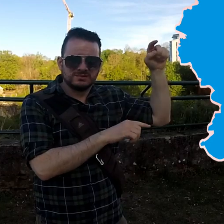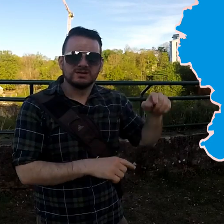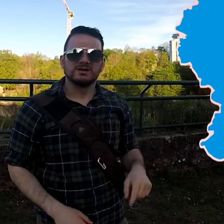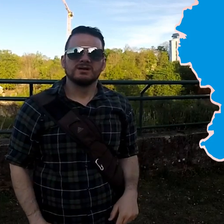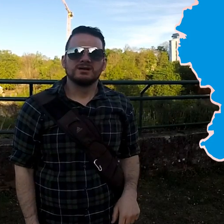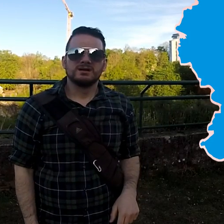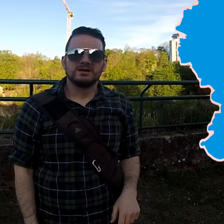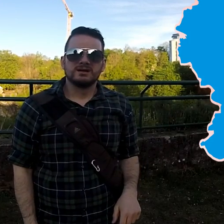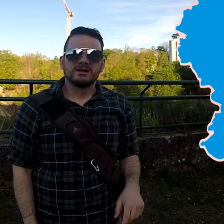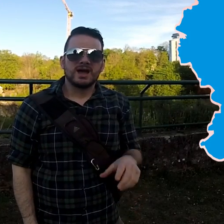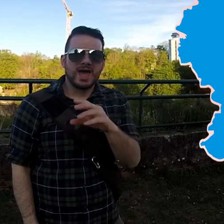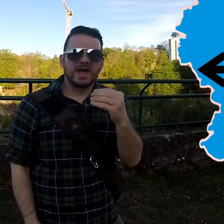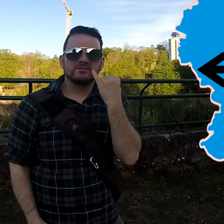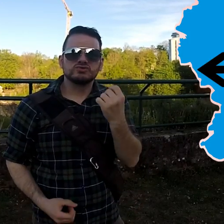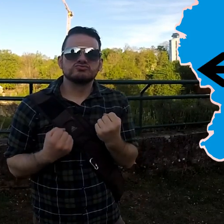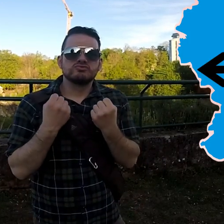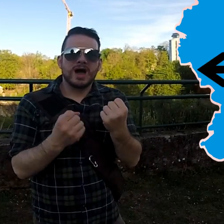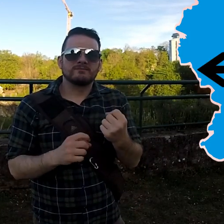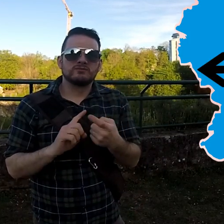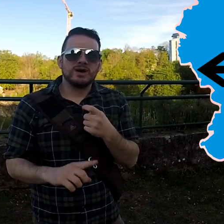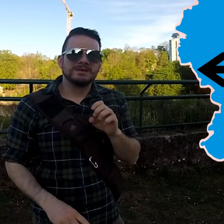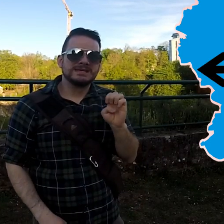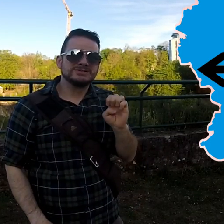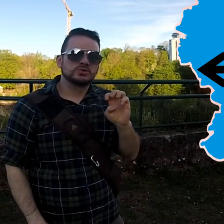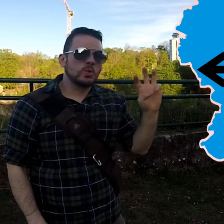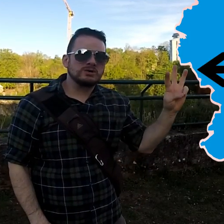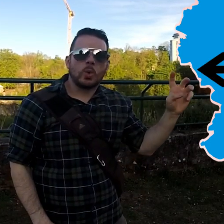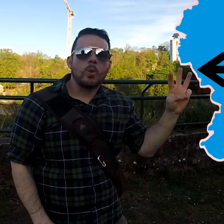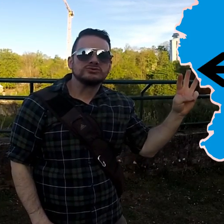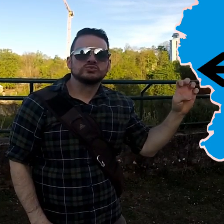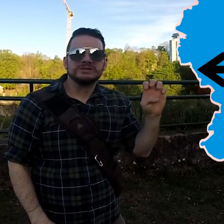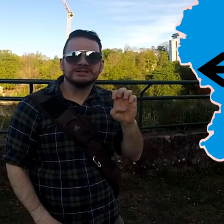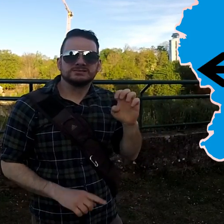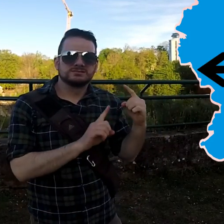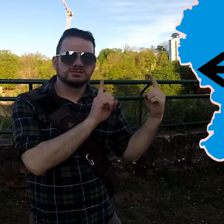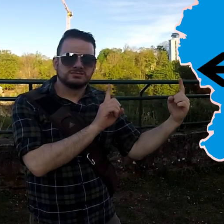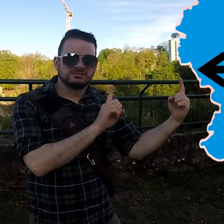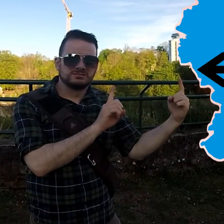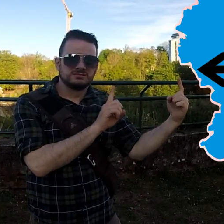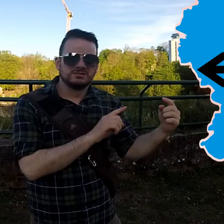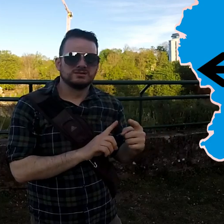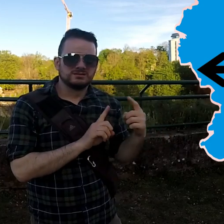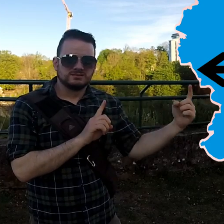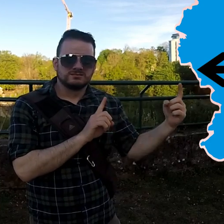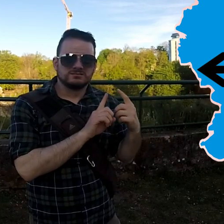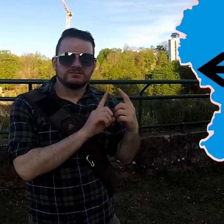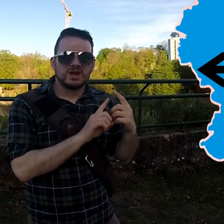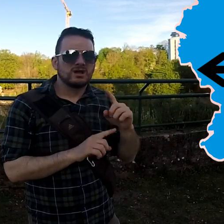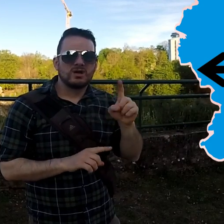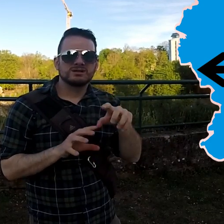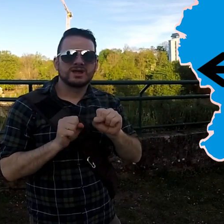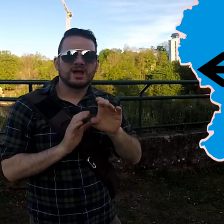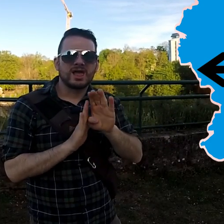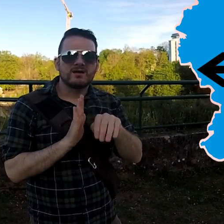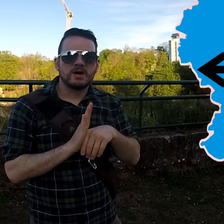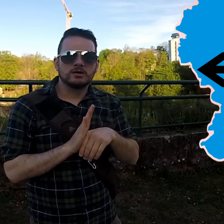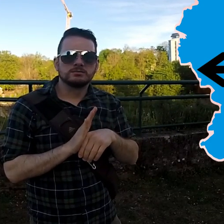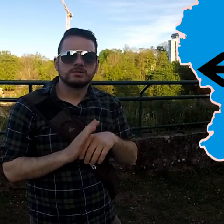If you drive from east to west across, it only takes a half hour.